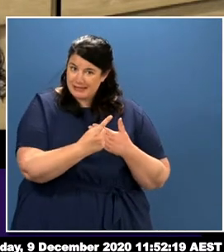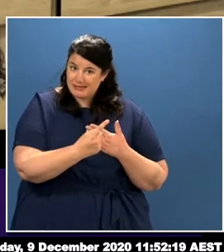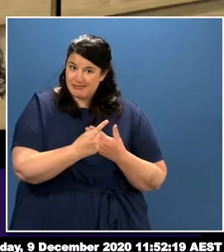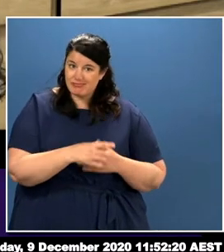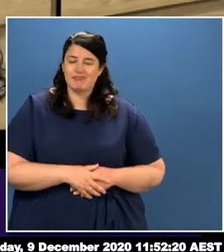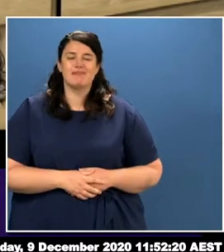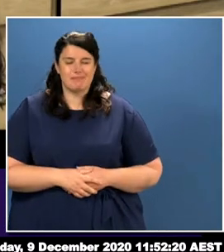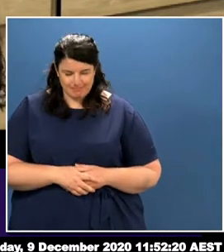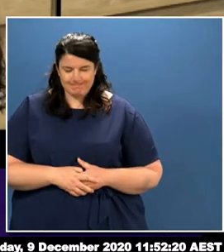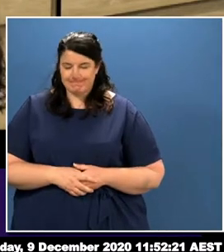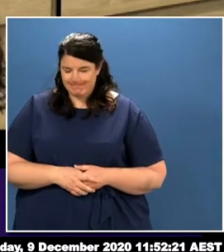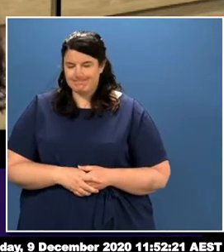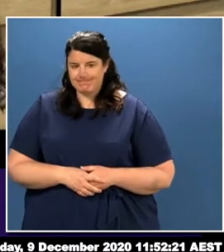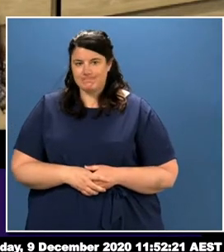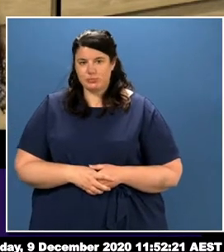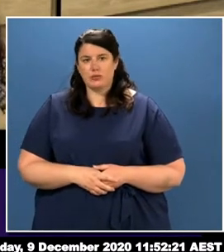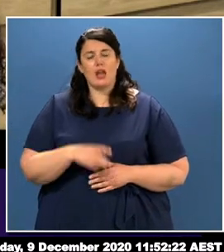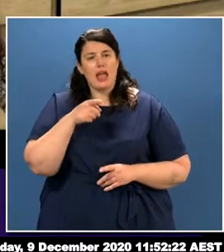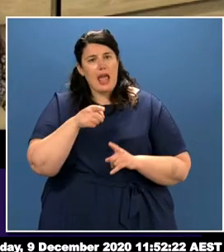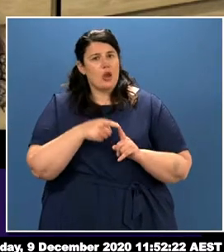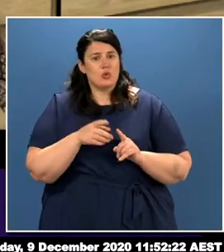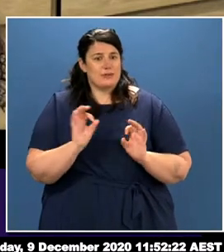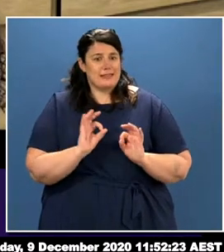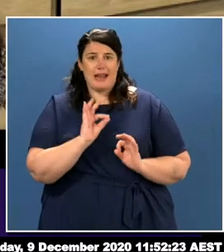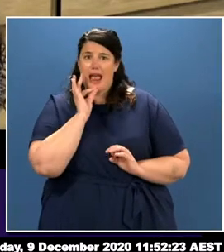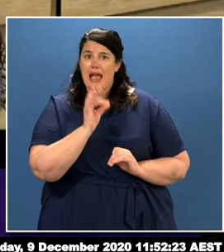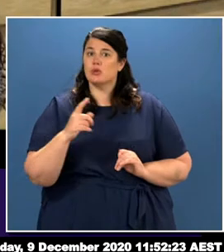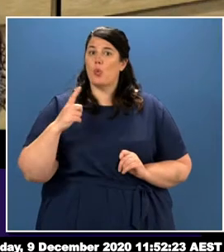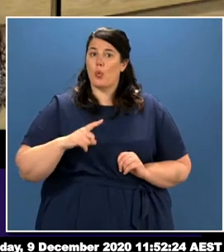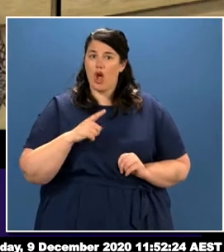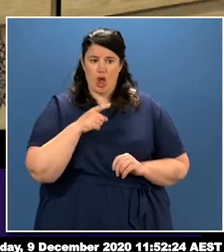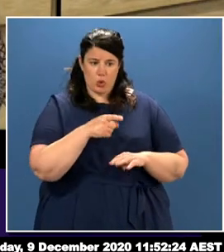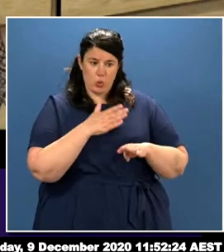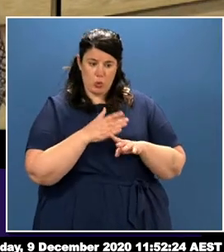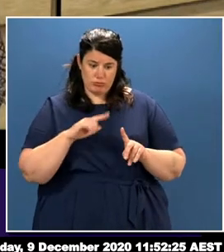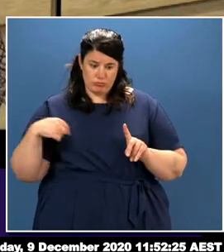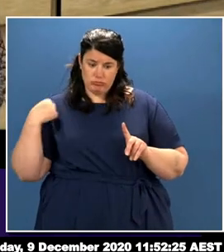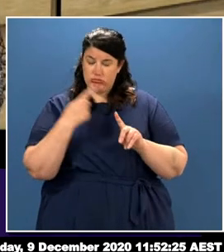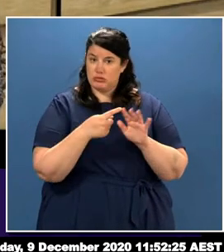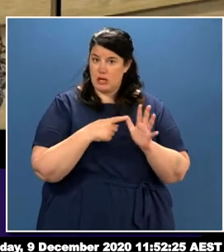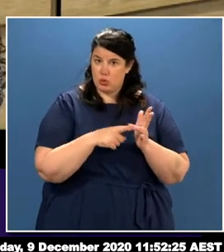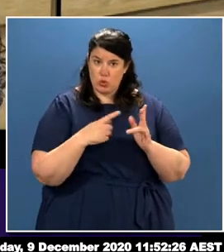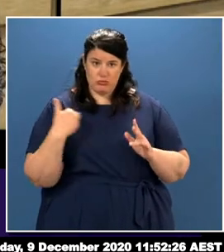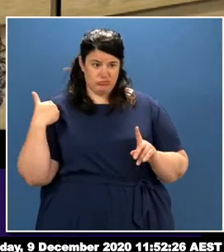That's correct. And you also said that you didn't do it because you had worked at the ATO for a long time?